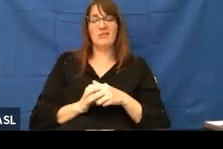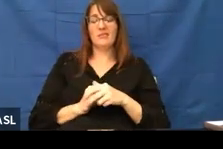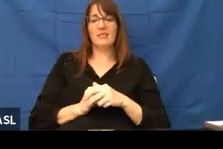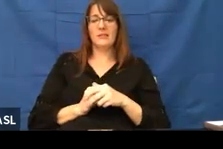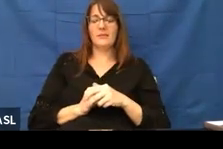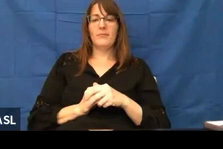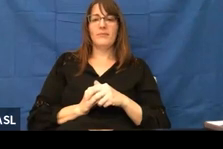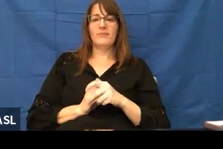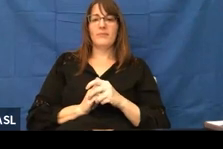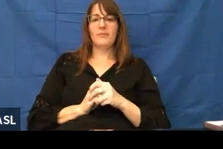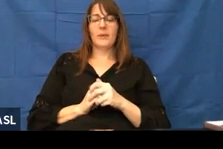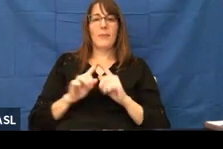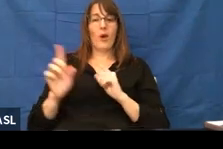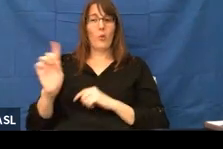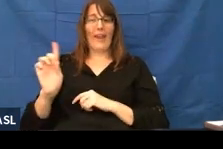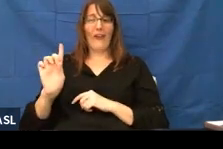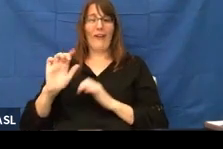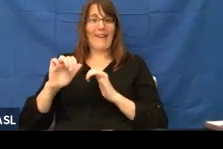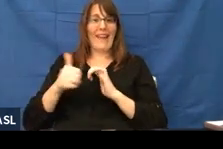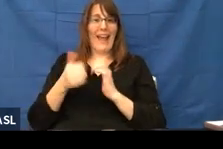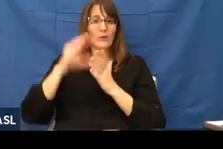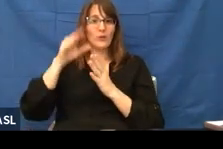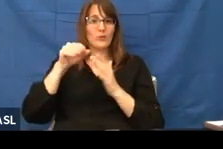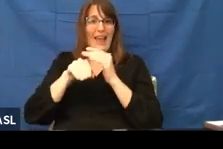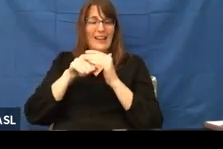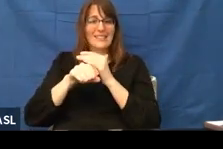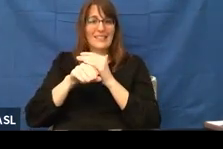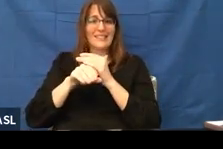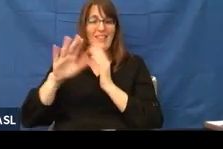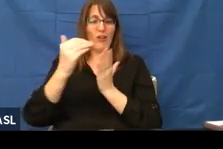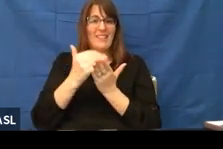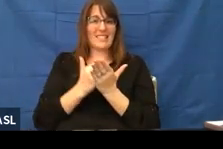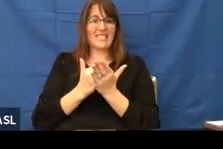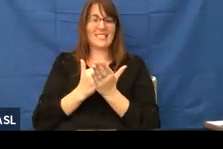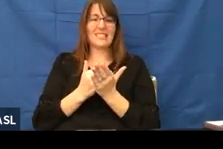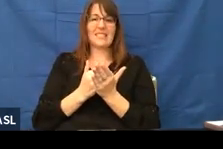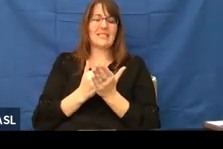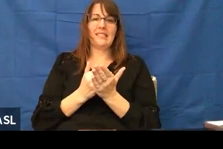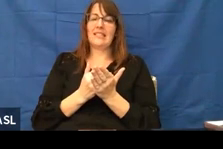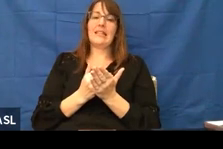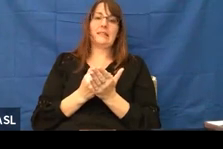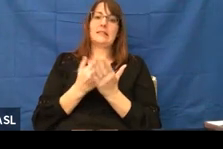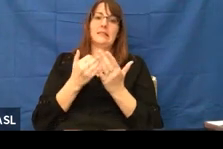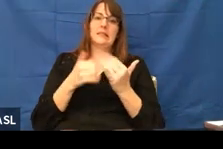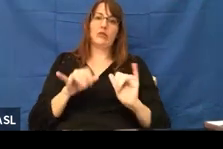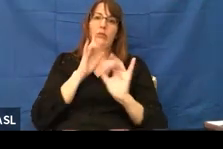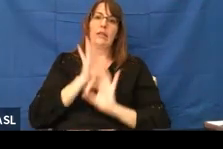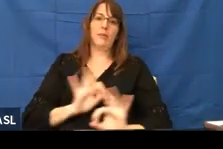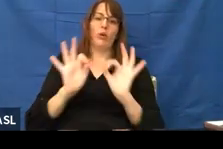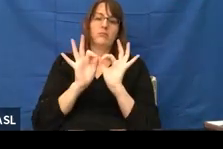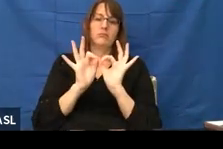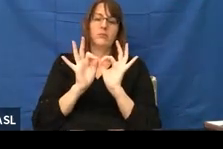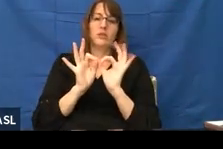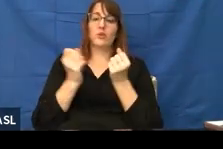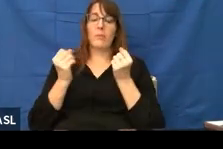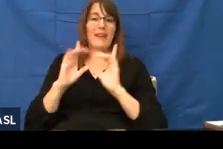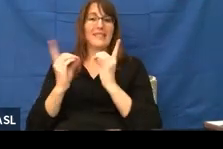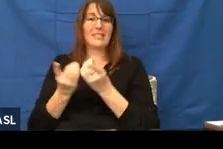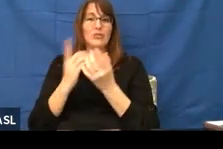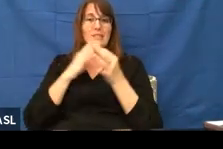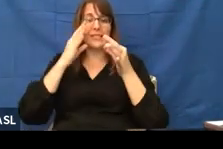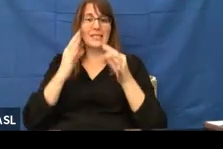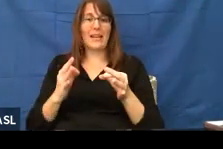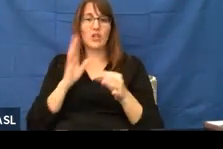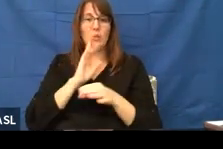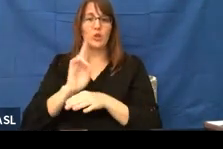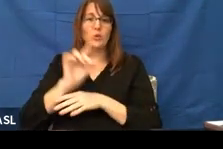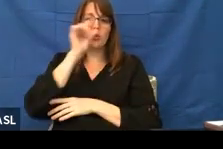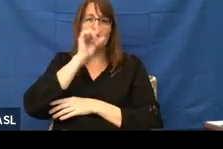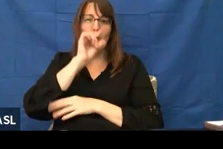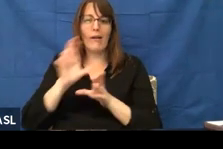Allison Frenzel : Where and how students access lessons and assignments is really important and and while many districts have determined that you will be using Google Classroom, you'll be using can